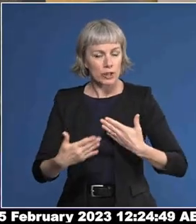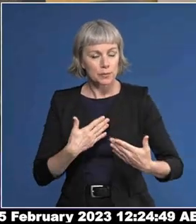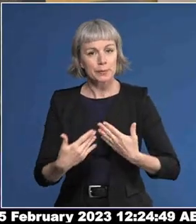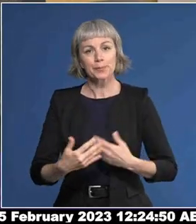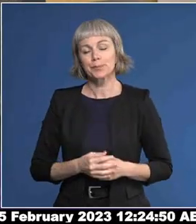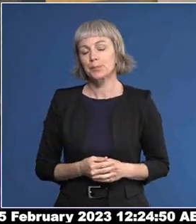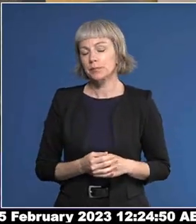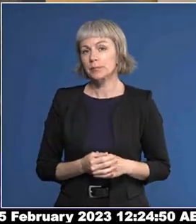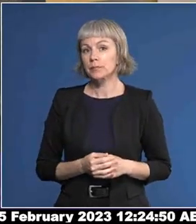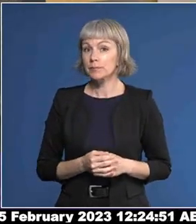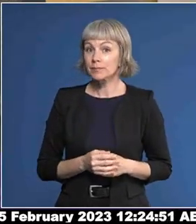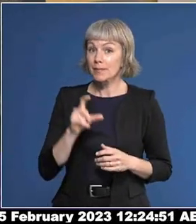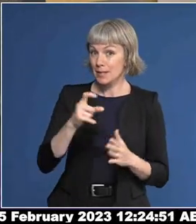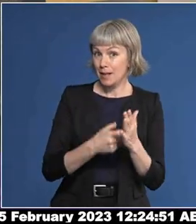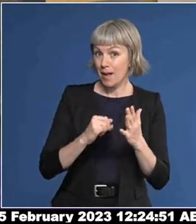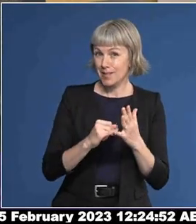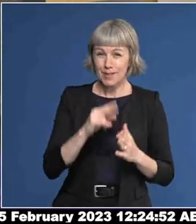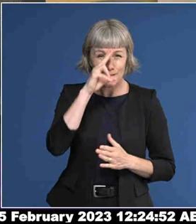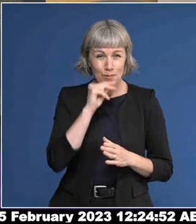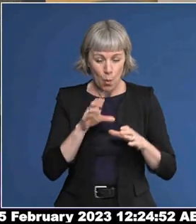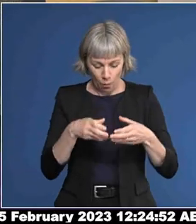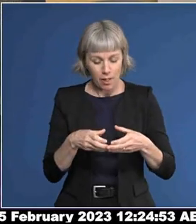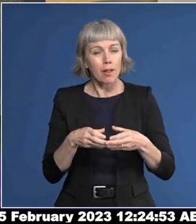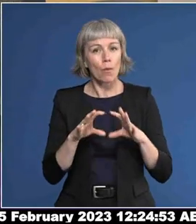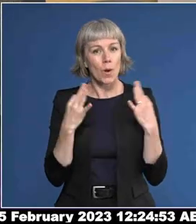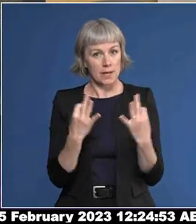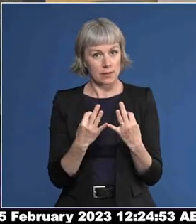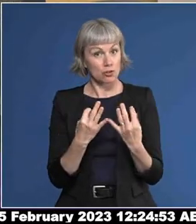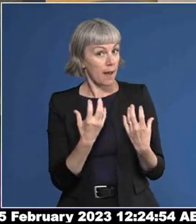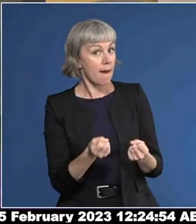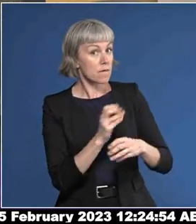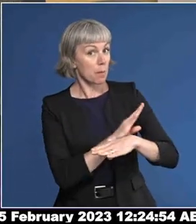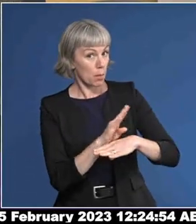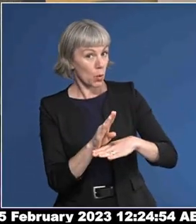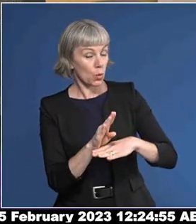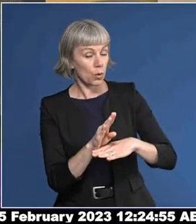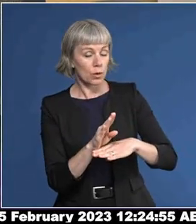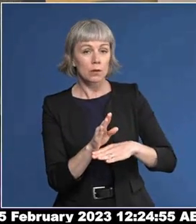You do have a board, and you have provided to the Royal Commission some information about board members.